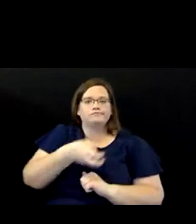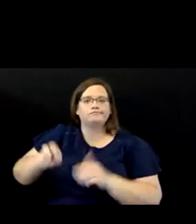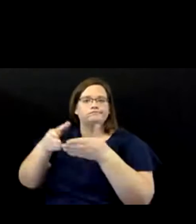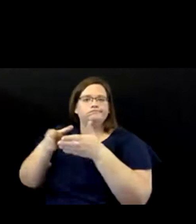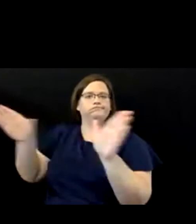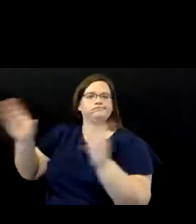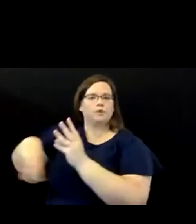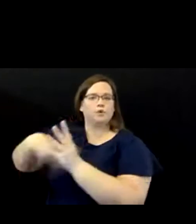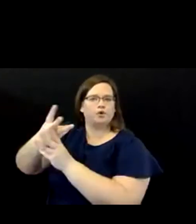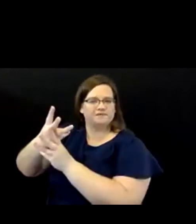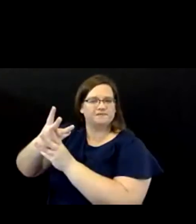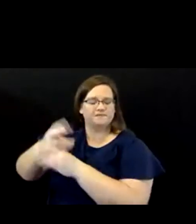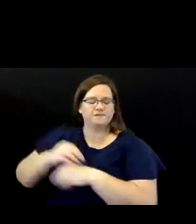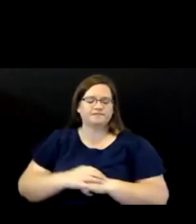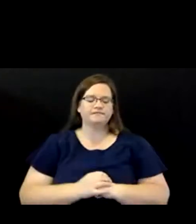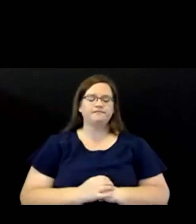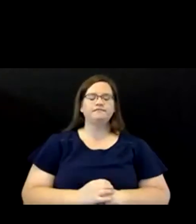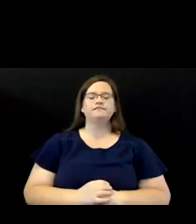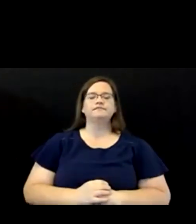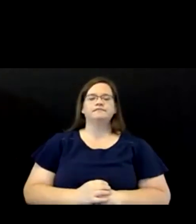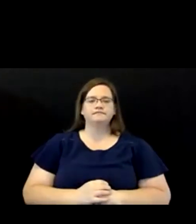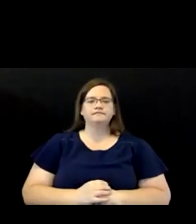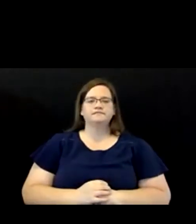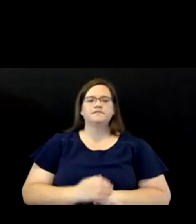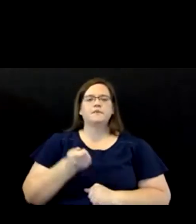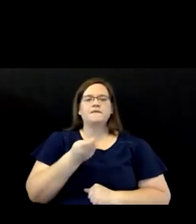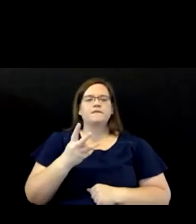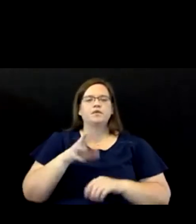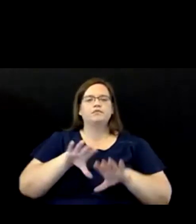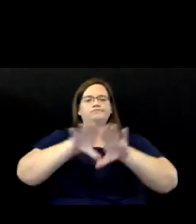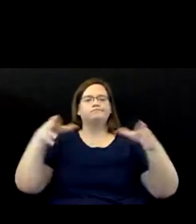I want to give you a couple of overview stats about the program. One